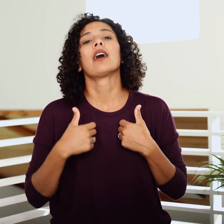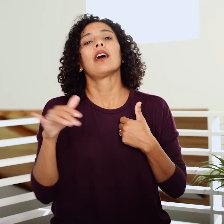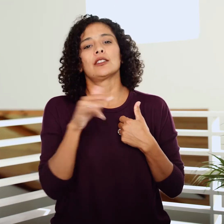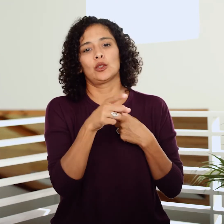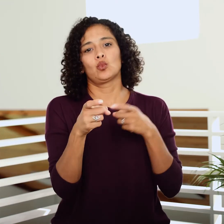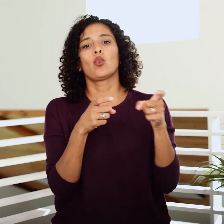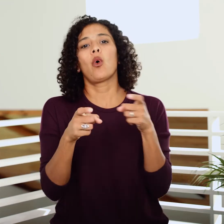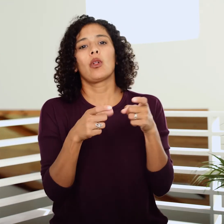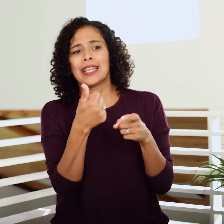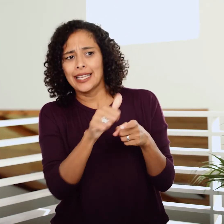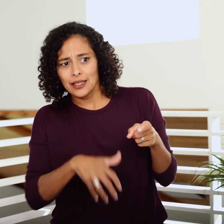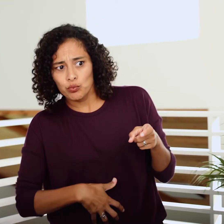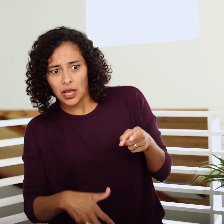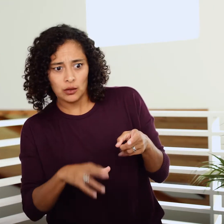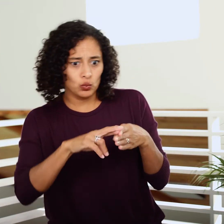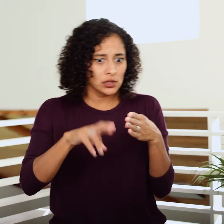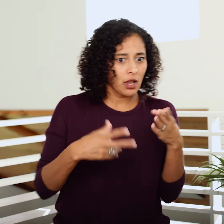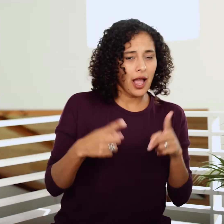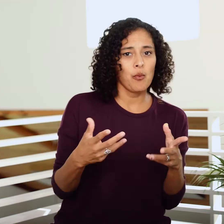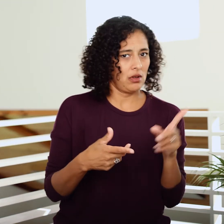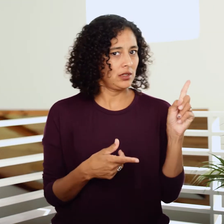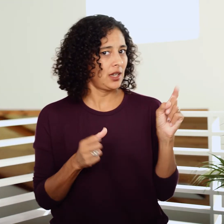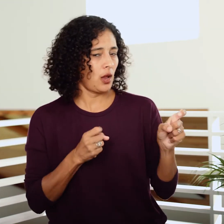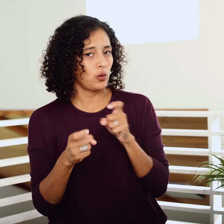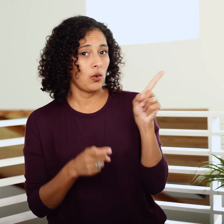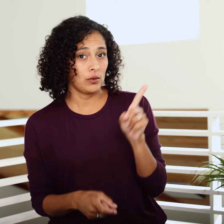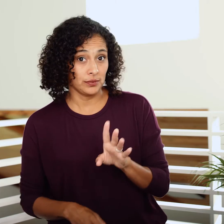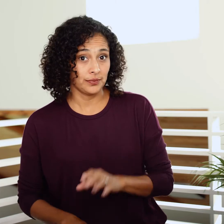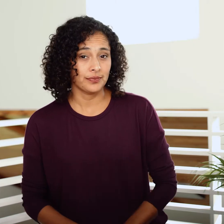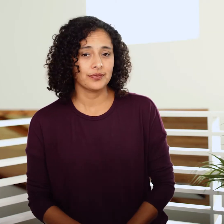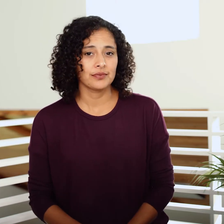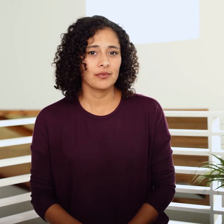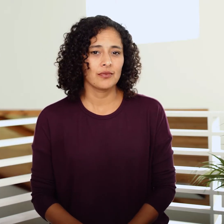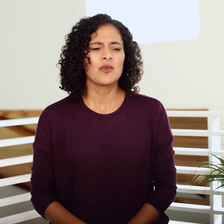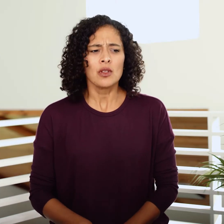so He controls the outcome of any potential pregnancy here.